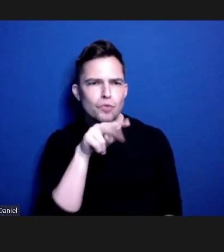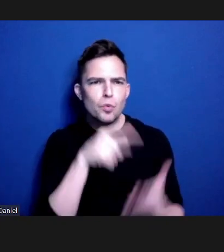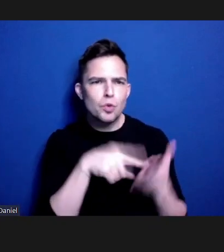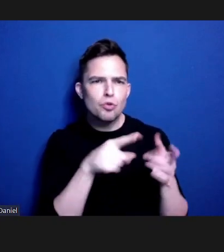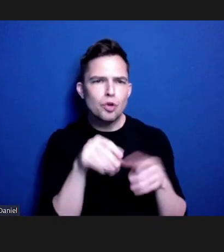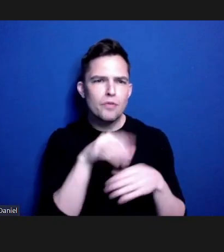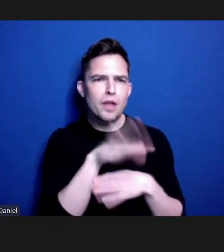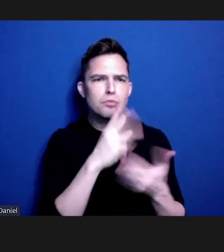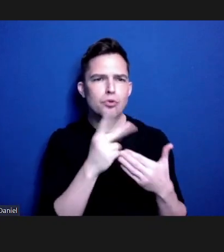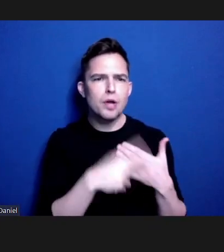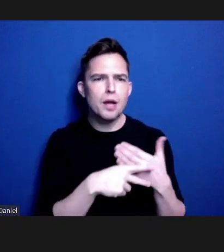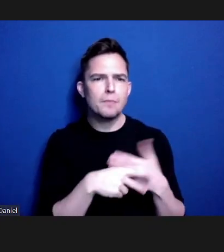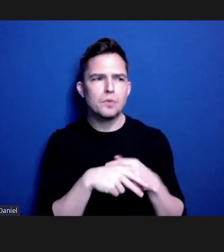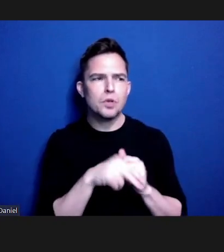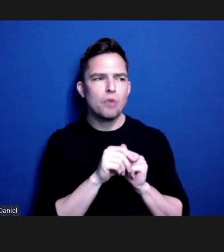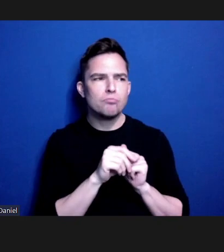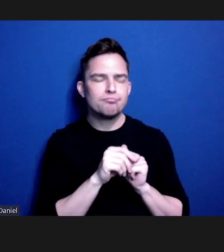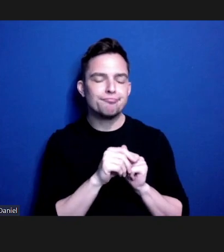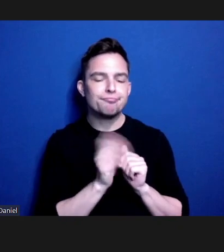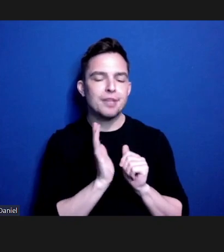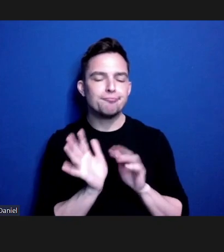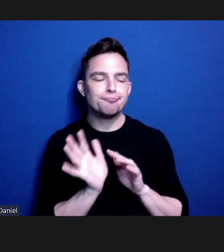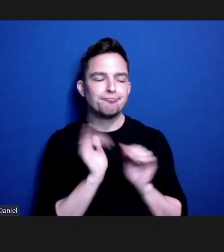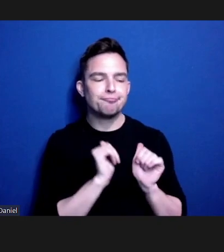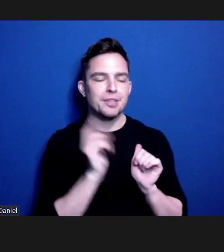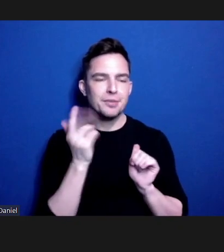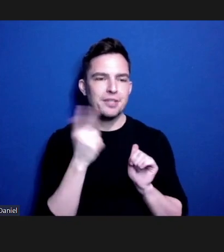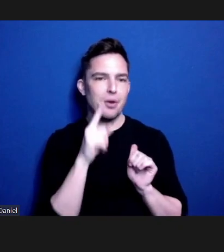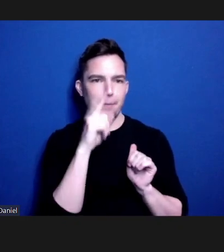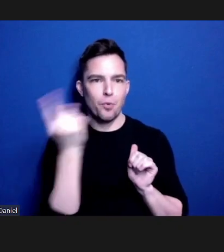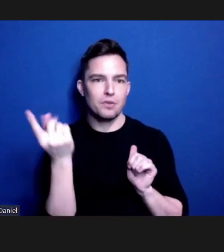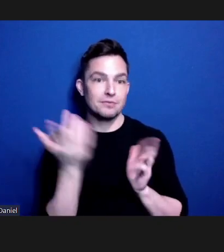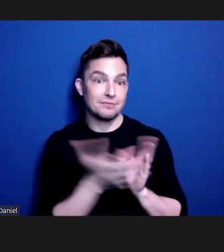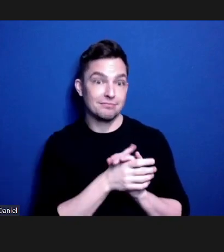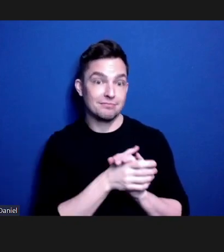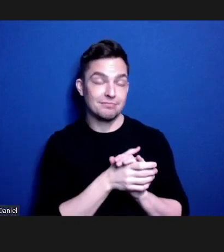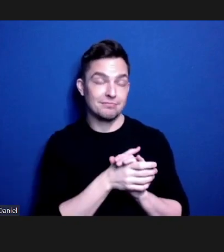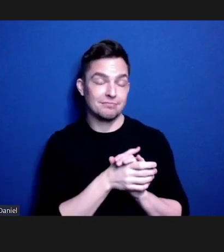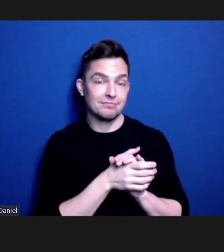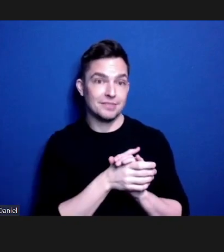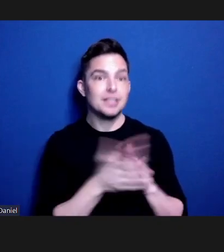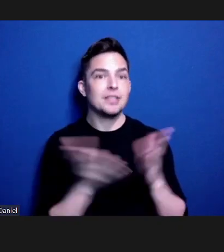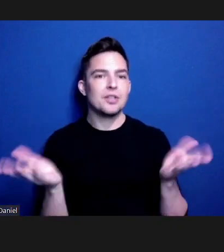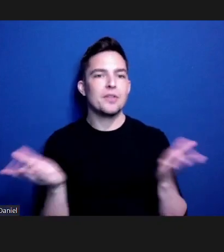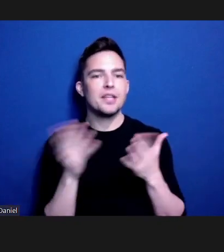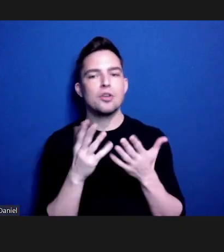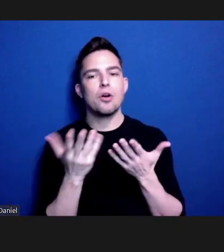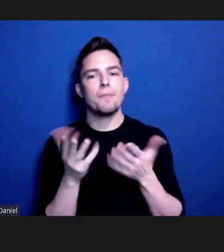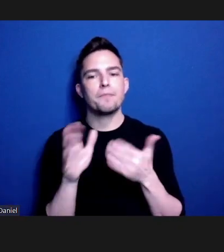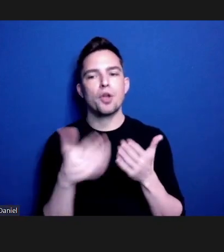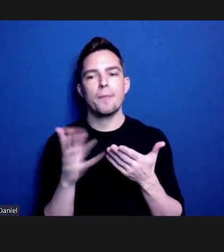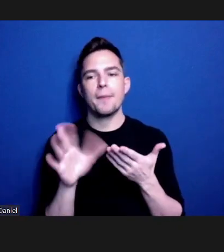oh, I'm just gonna excuse myself because they were bored. So these are all maybe like, non-forms